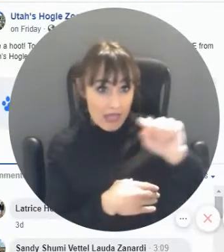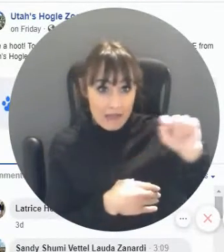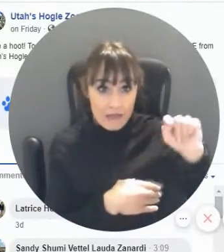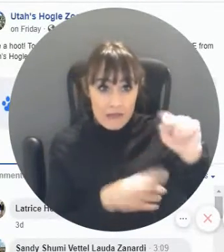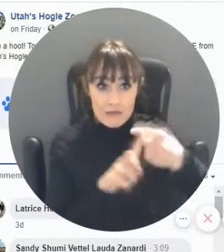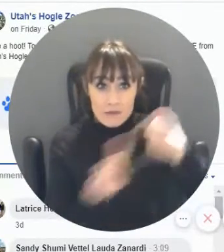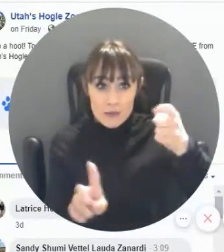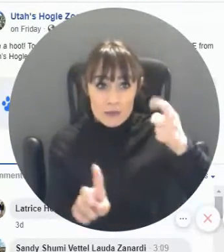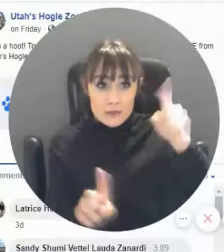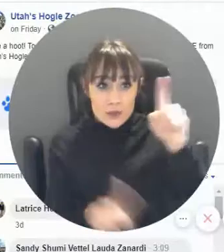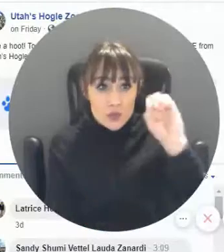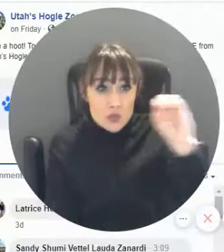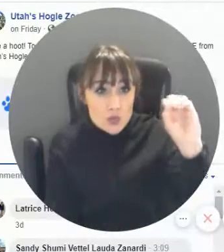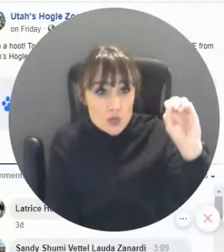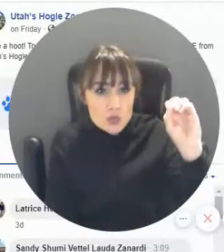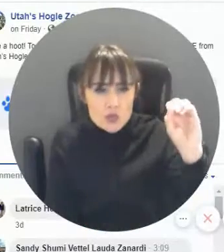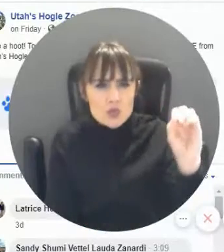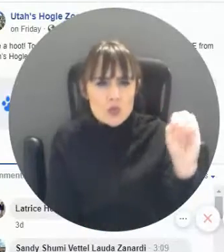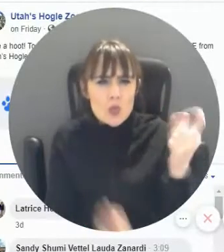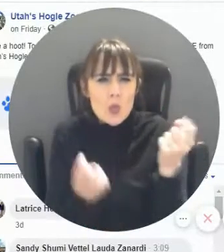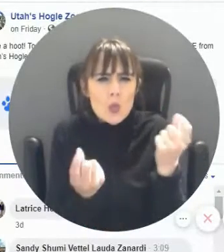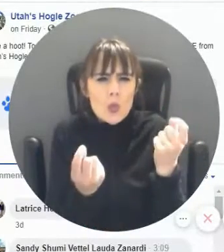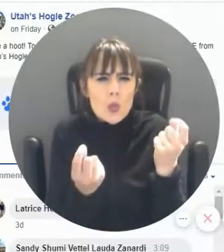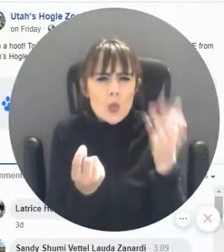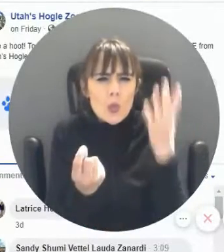Autumn: So we do save them for those classes that I talked about.